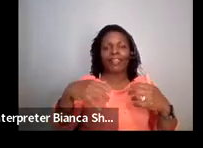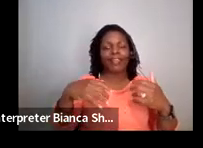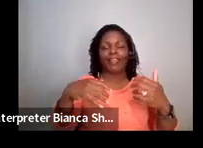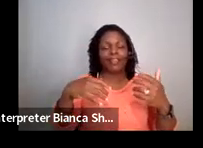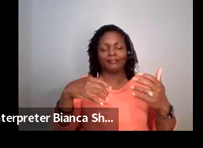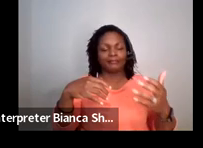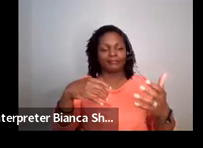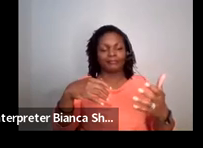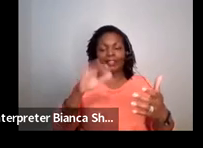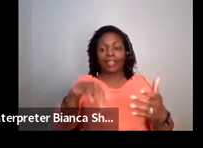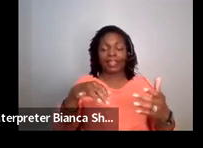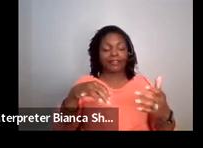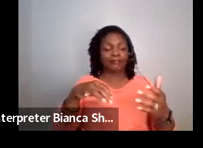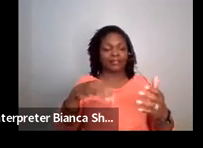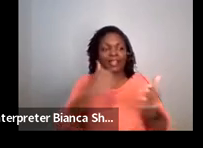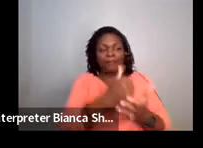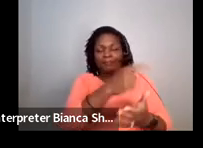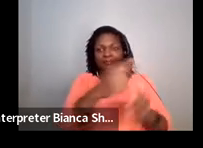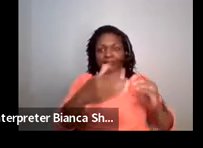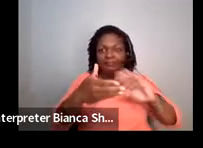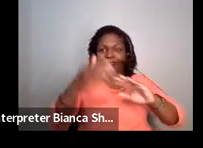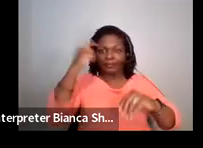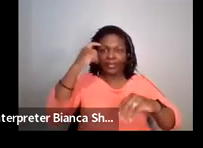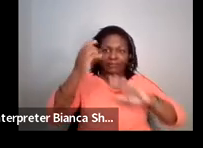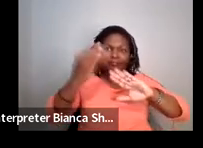It's bad for your brain. we want you to follow your heart.